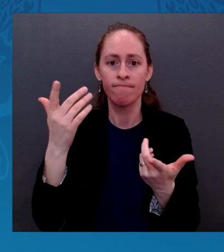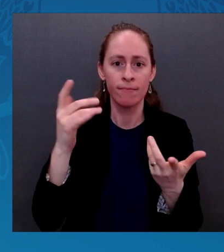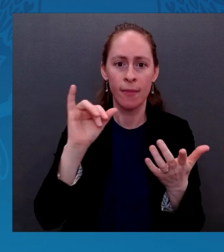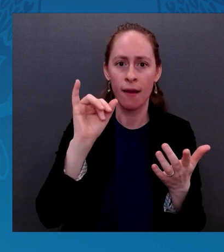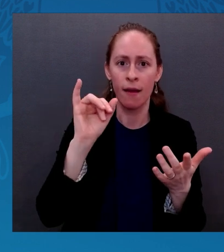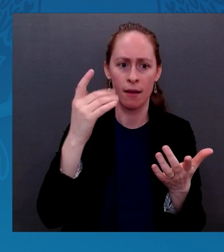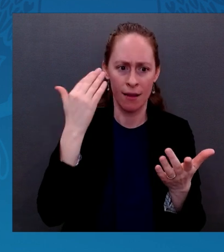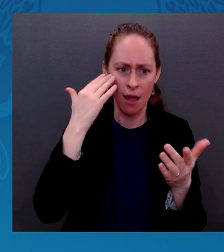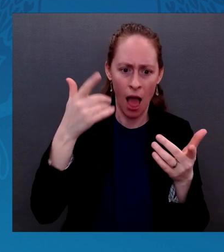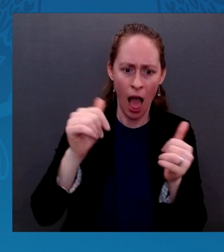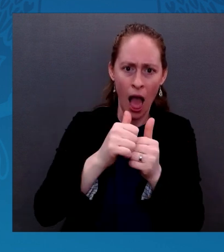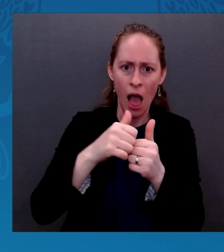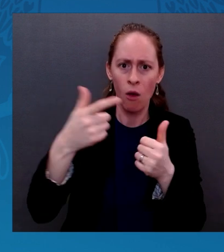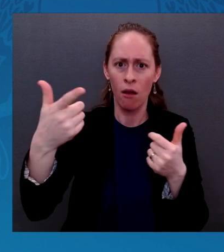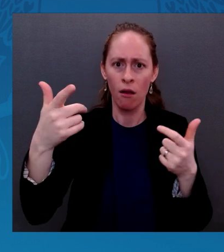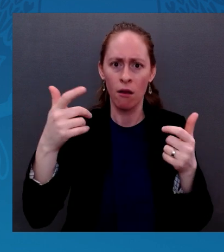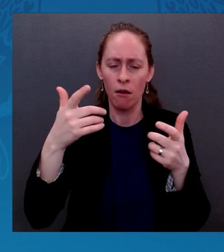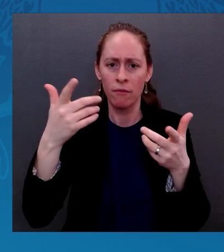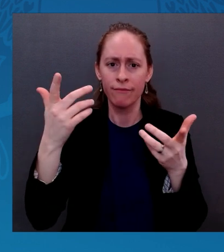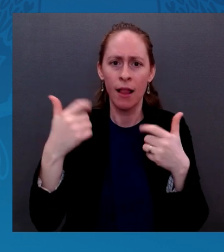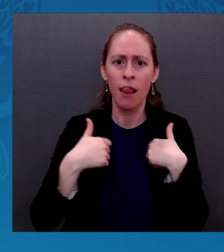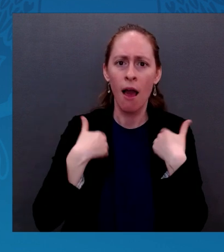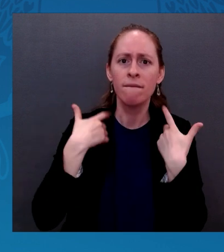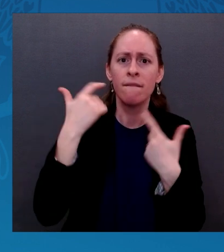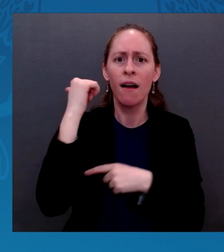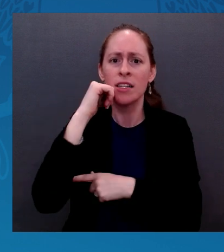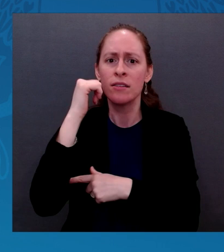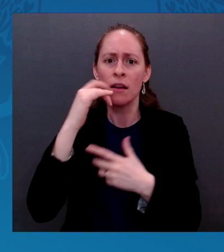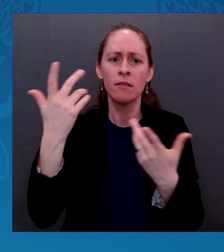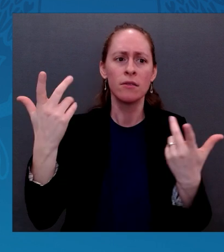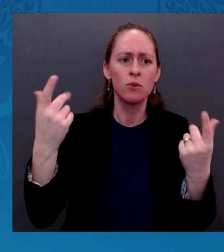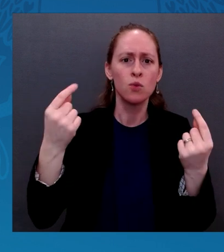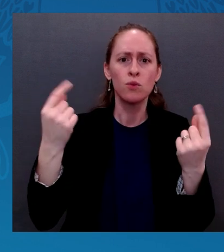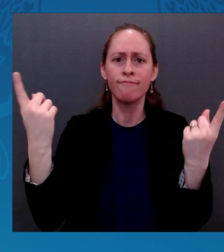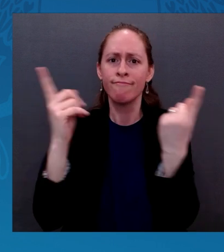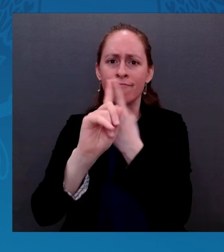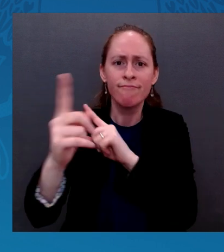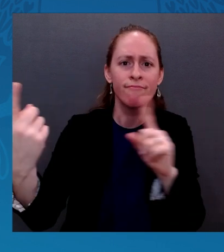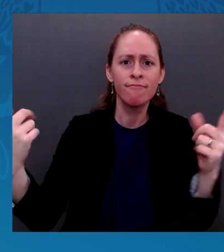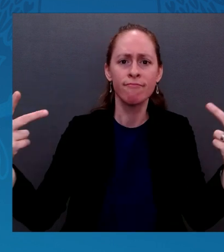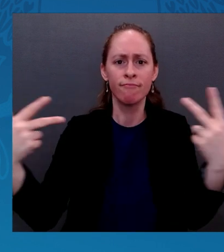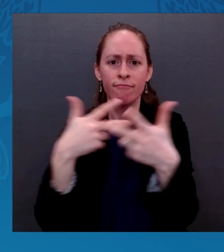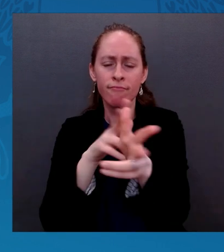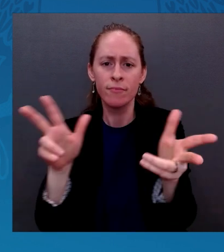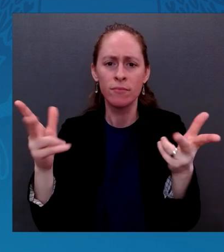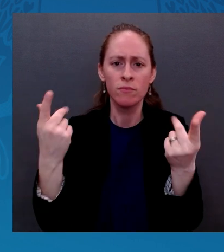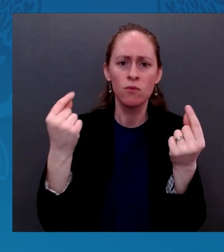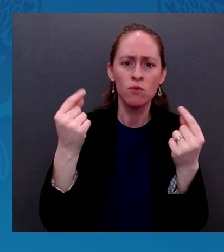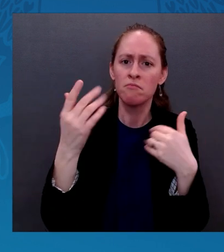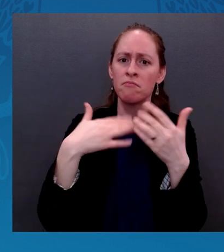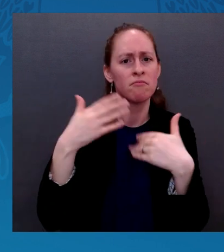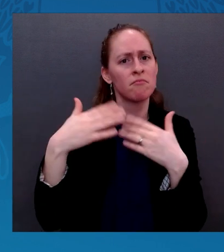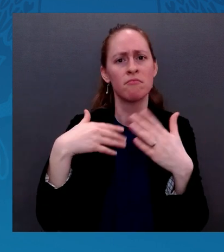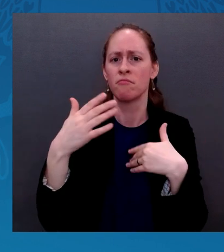could not be done without the community support. So we came up together, I must say,